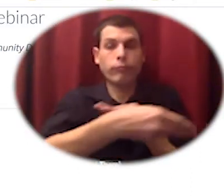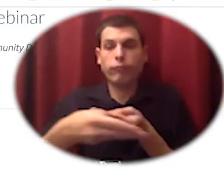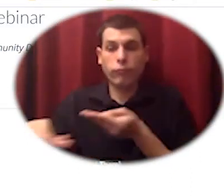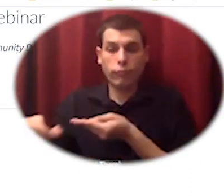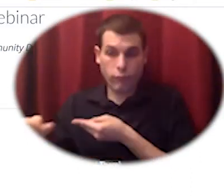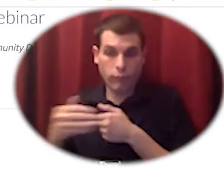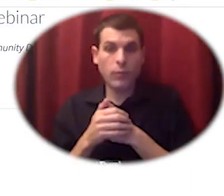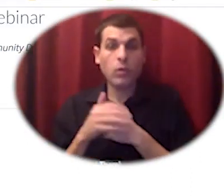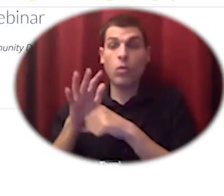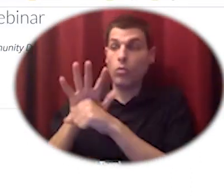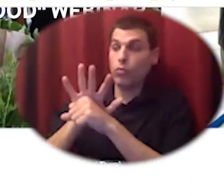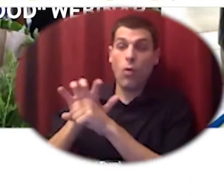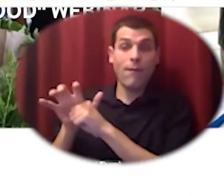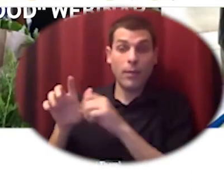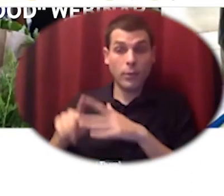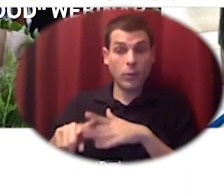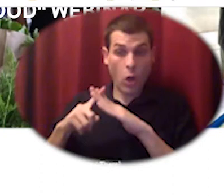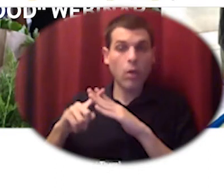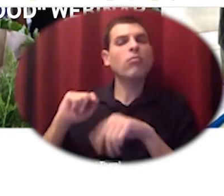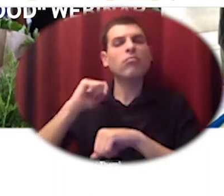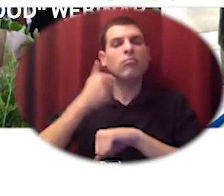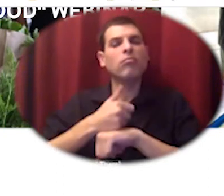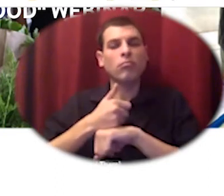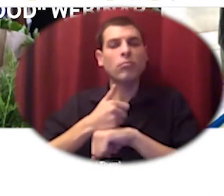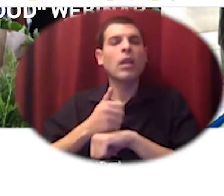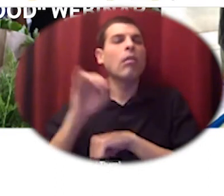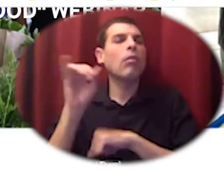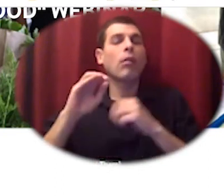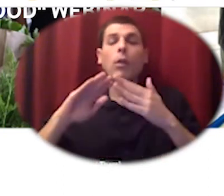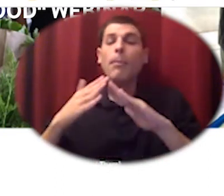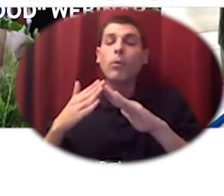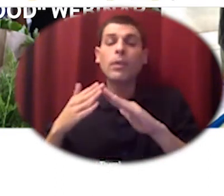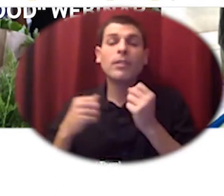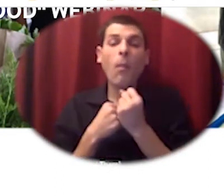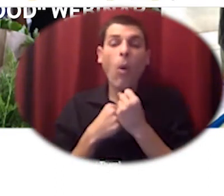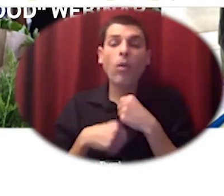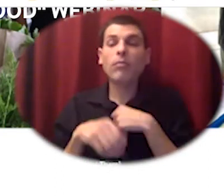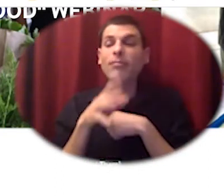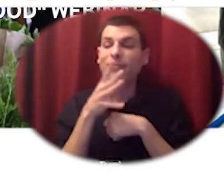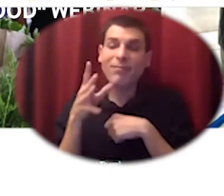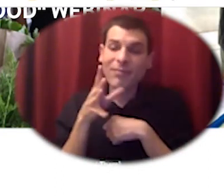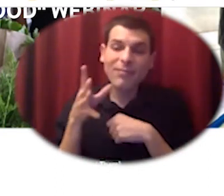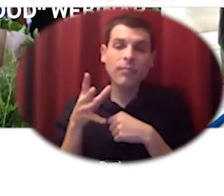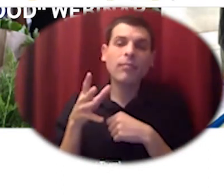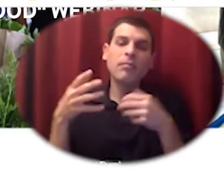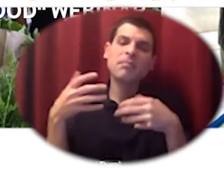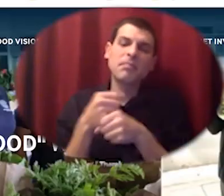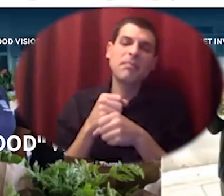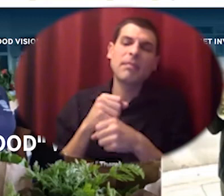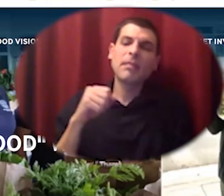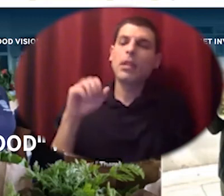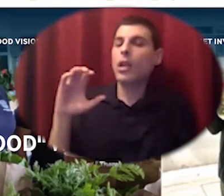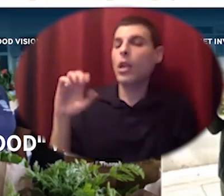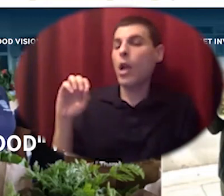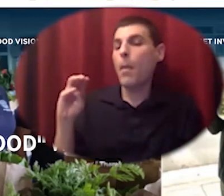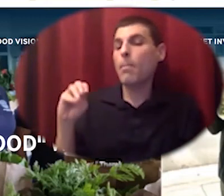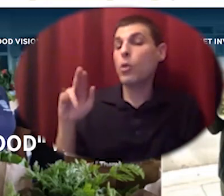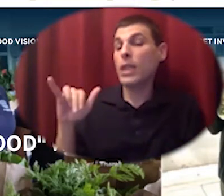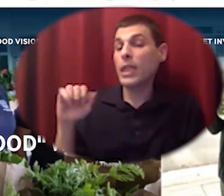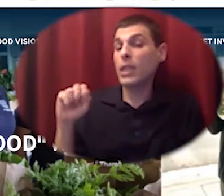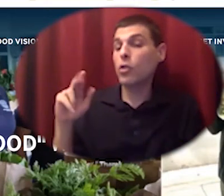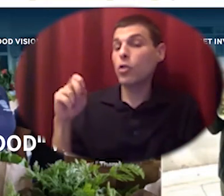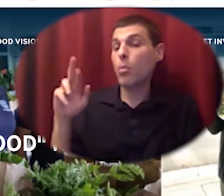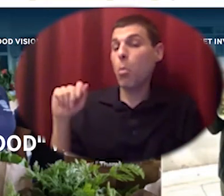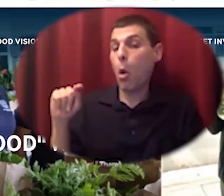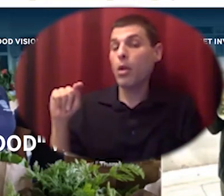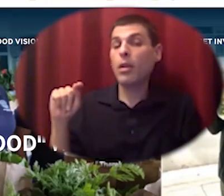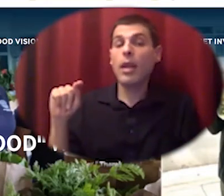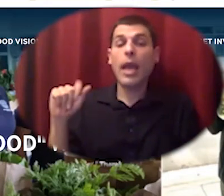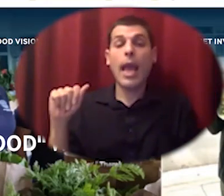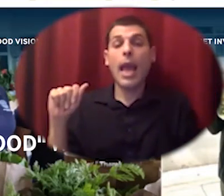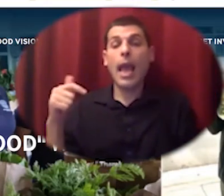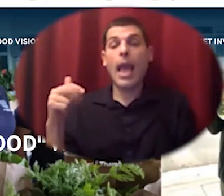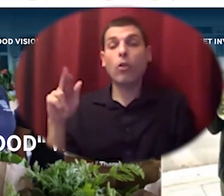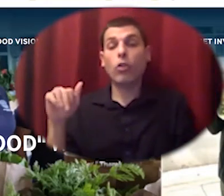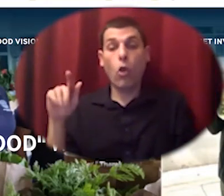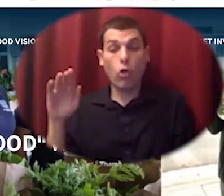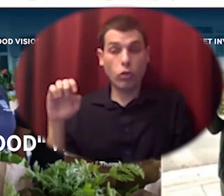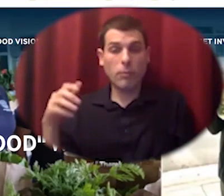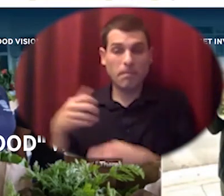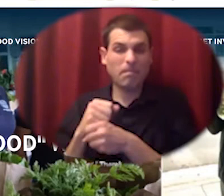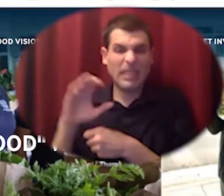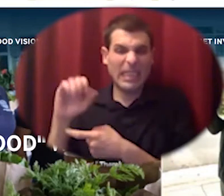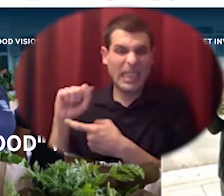was like a community supported agriculture csa and they're providing a market for 17 farms eight of